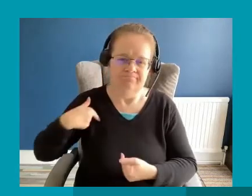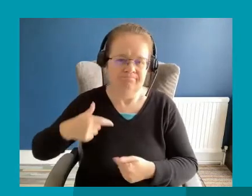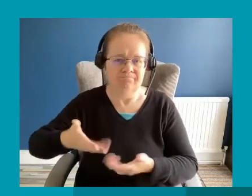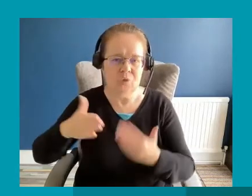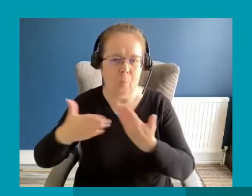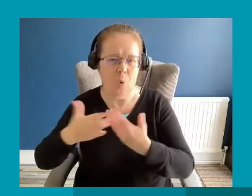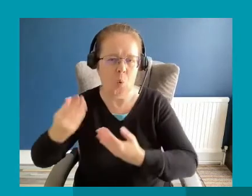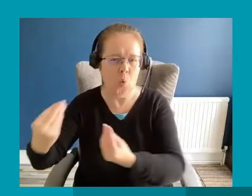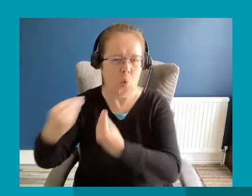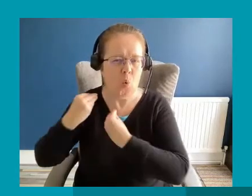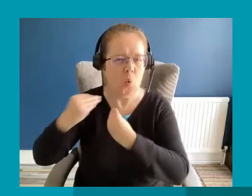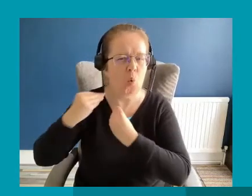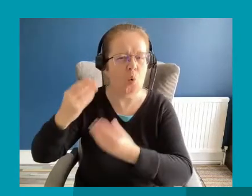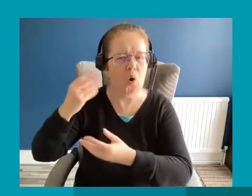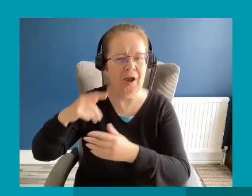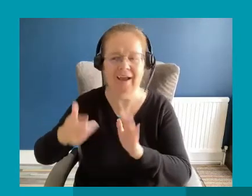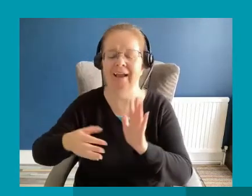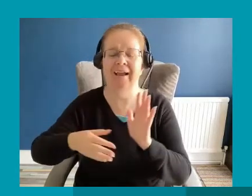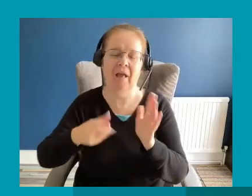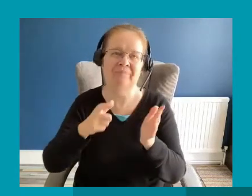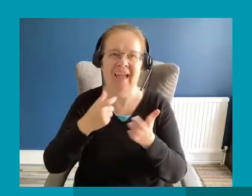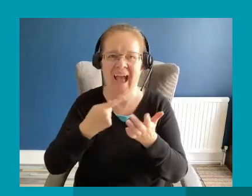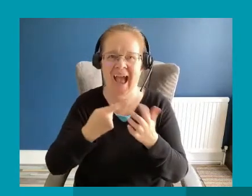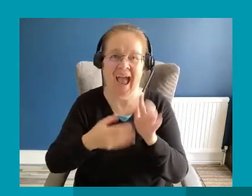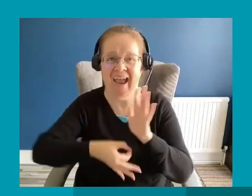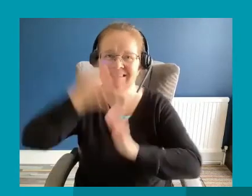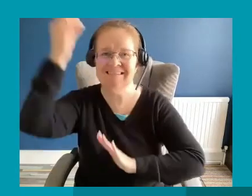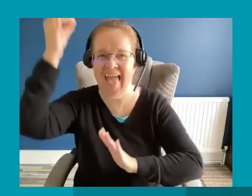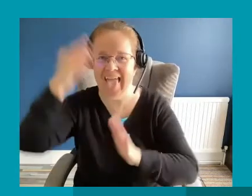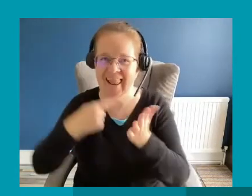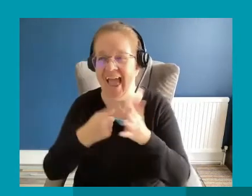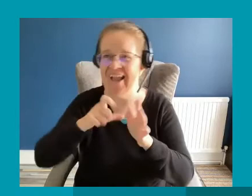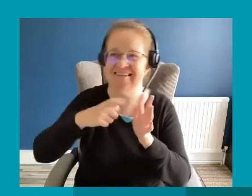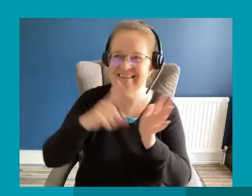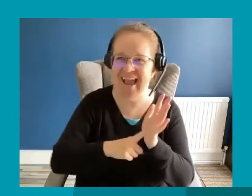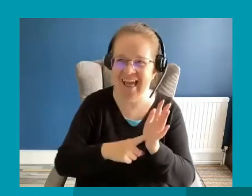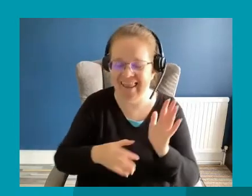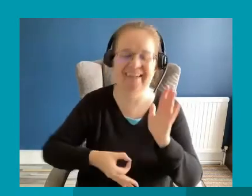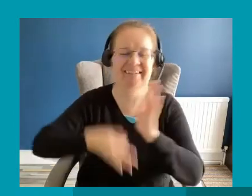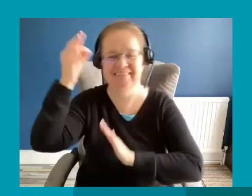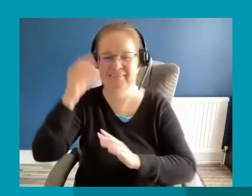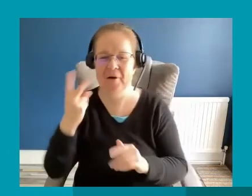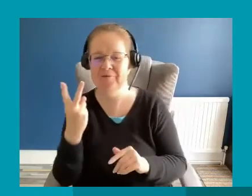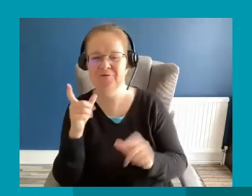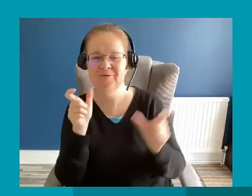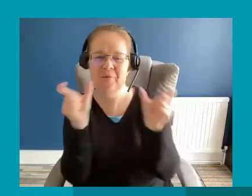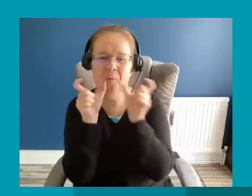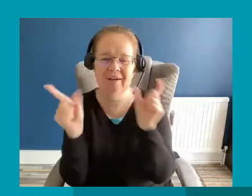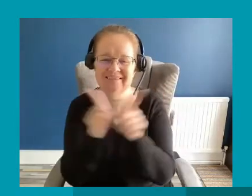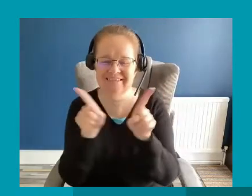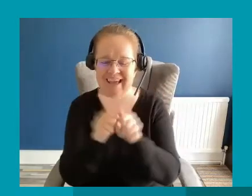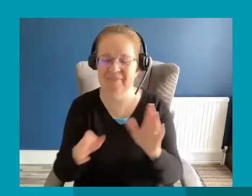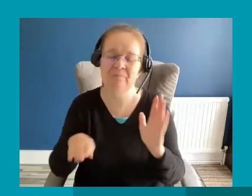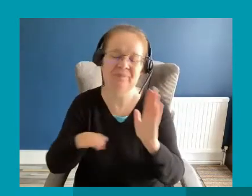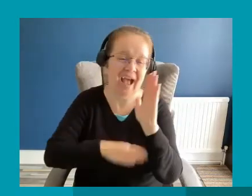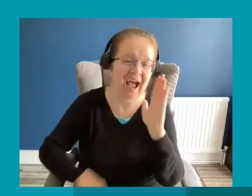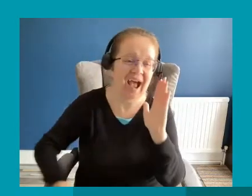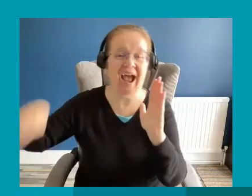advantage of training and excel. Excuse the pun, even further. And so they've been. They are this data, queen or king.